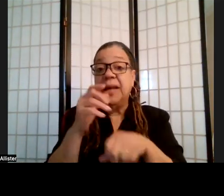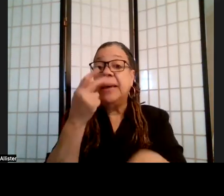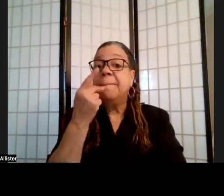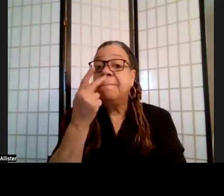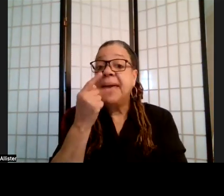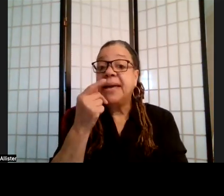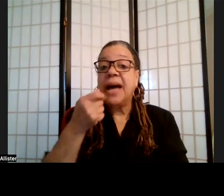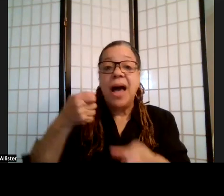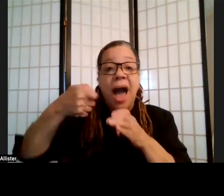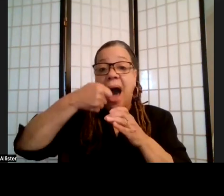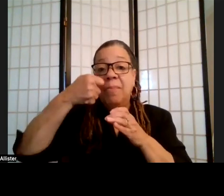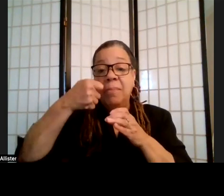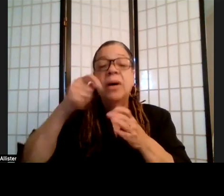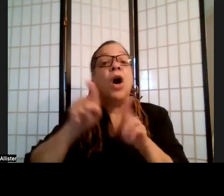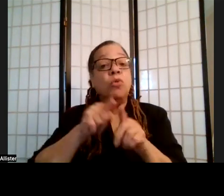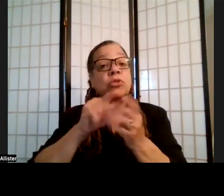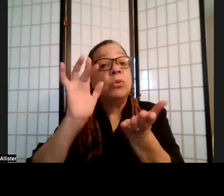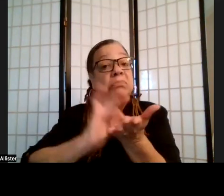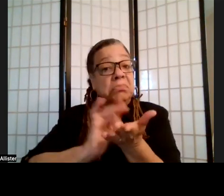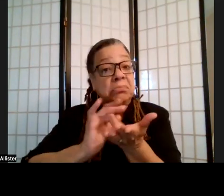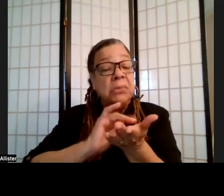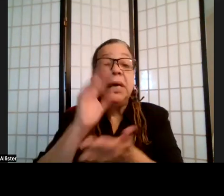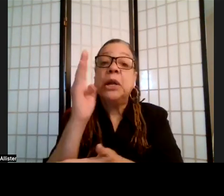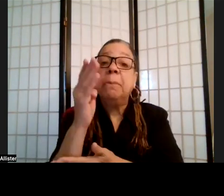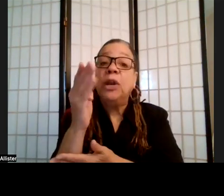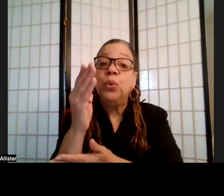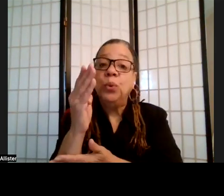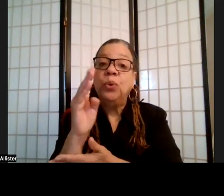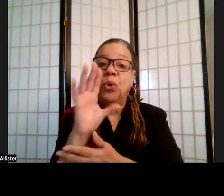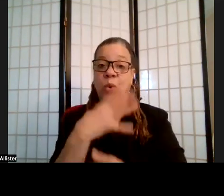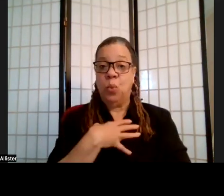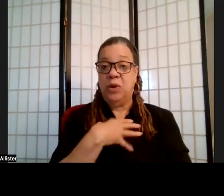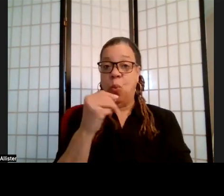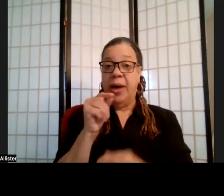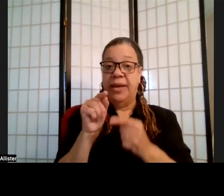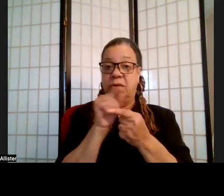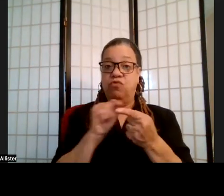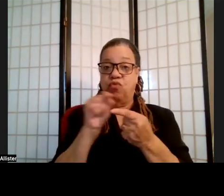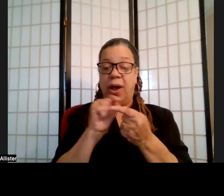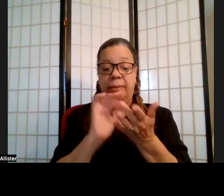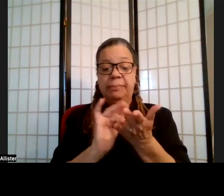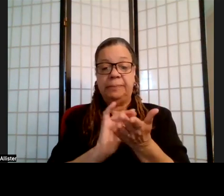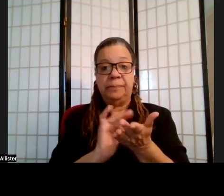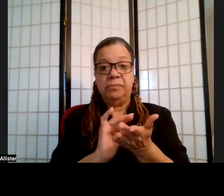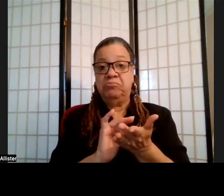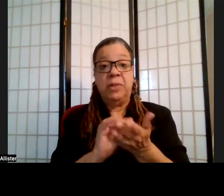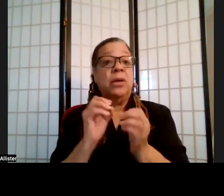There was a tablet form as well, in a blue blister pack with white oval pills. There was never a question of needing a prescription,